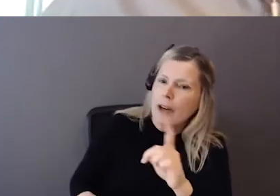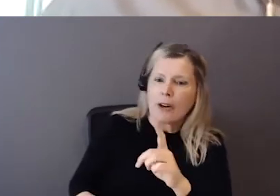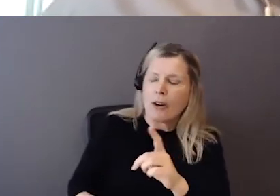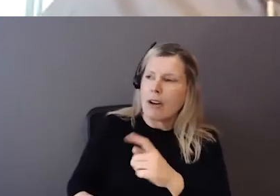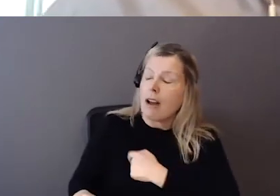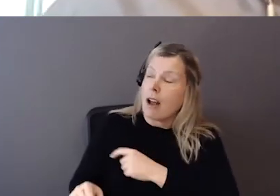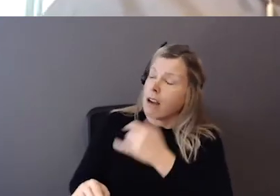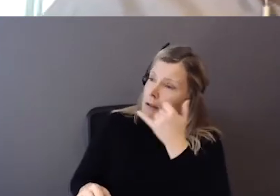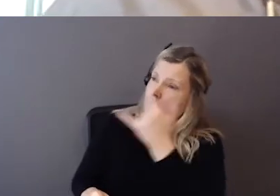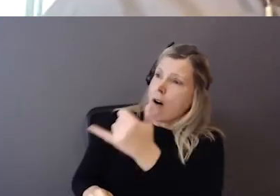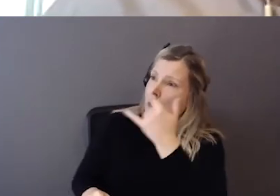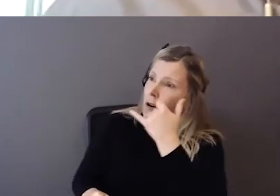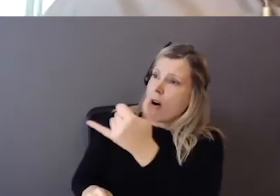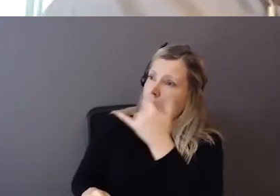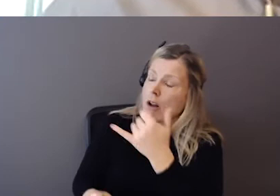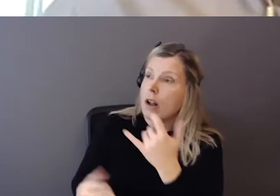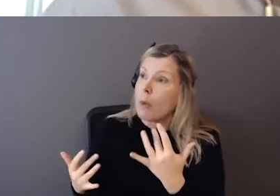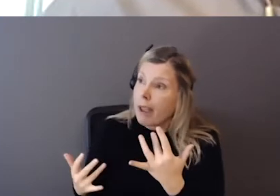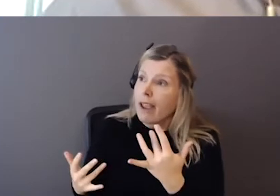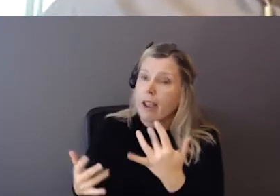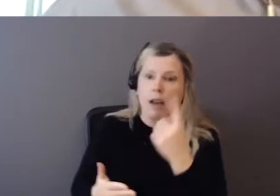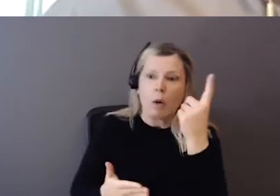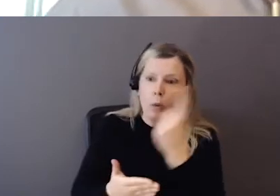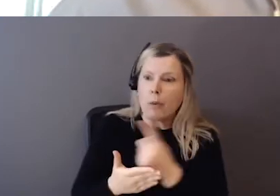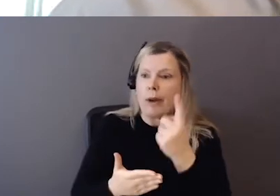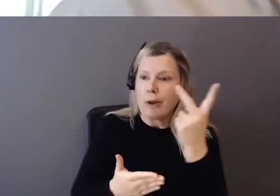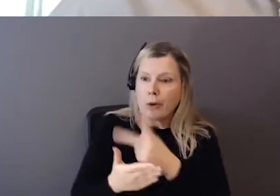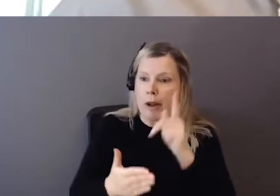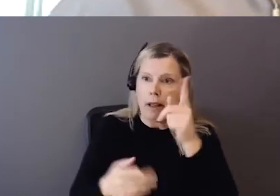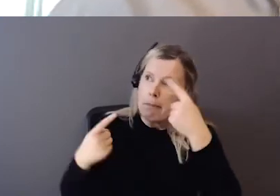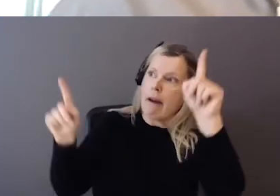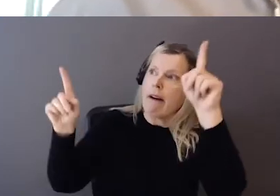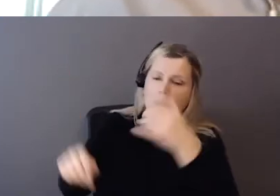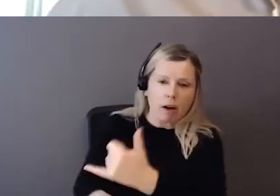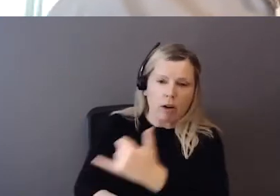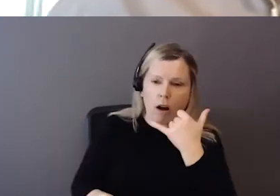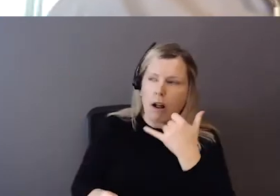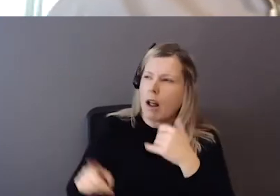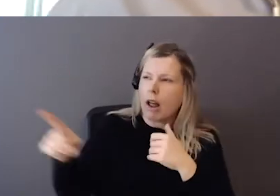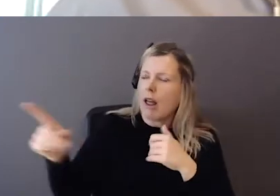think maybe they would return my call week or two later. Weren't providing a lot of information on